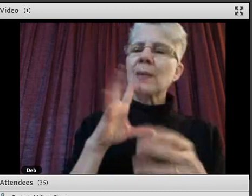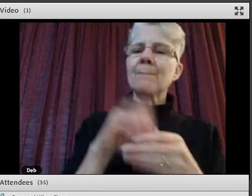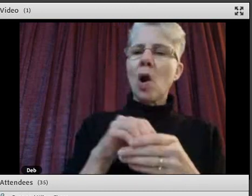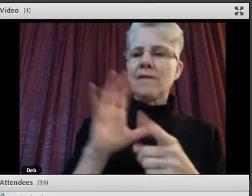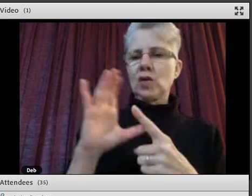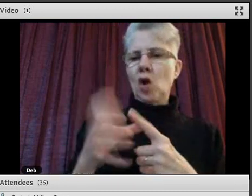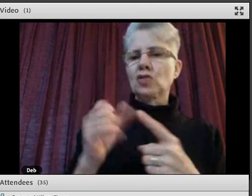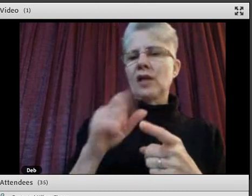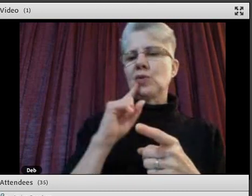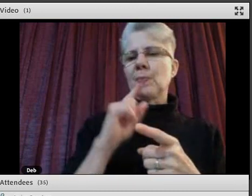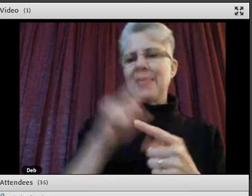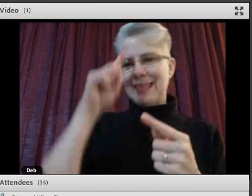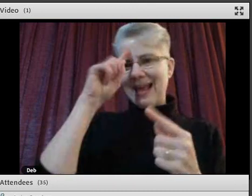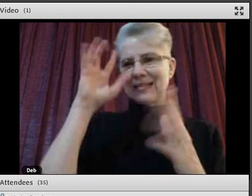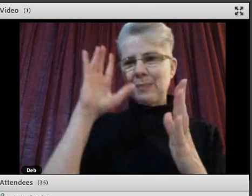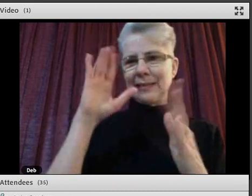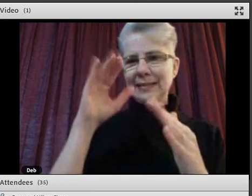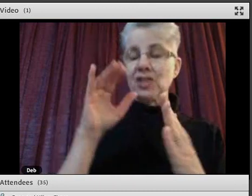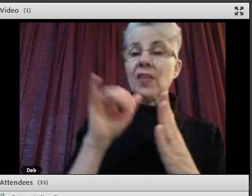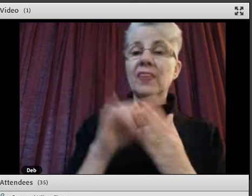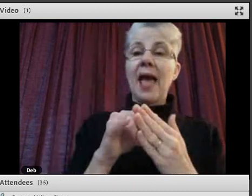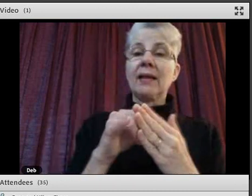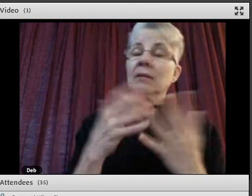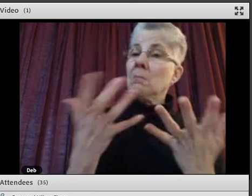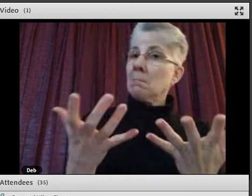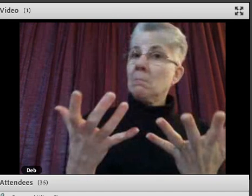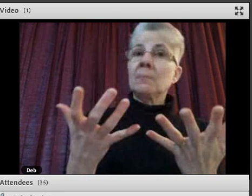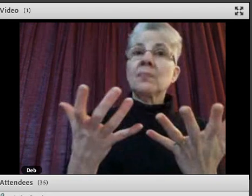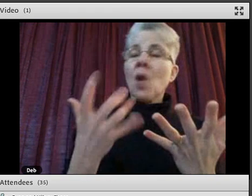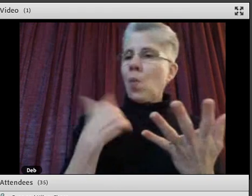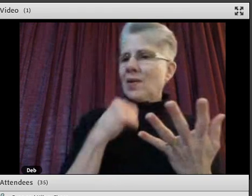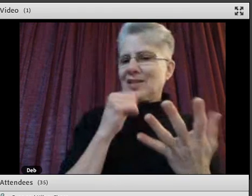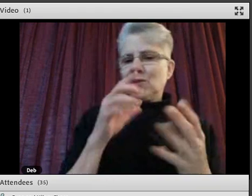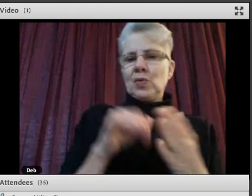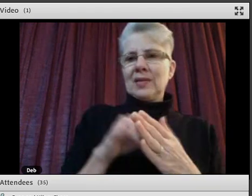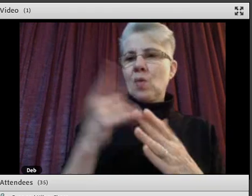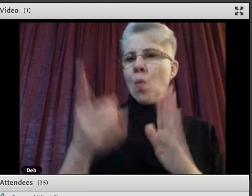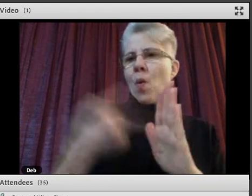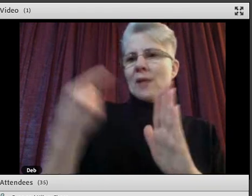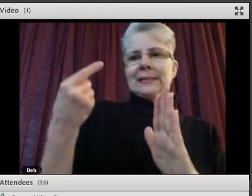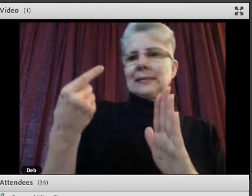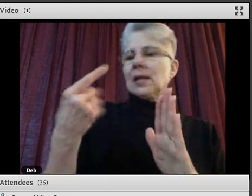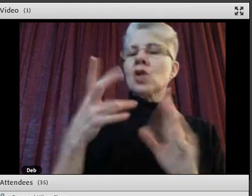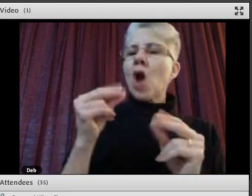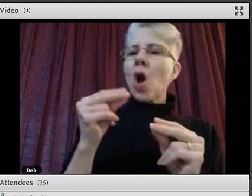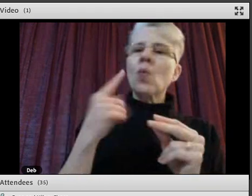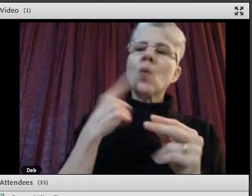It has to be part of your culture. It has to be the expectation that "Yeah, we're not just doing this once.